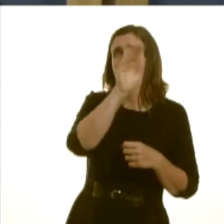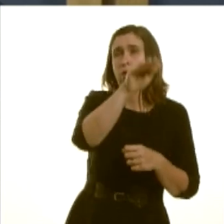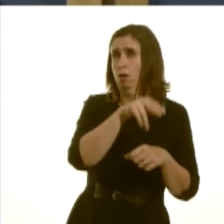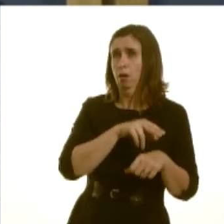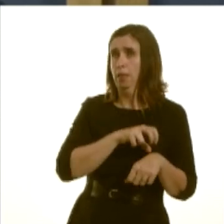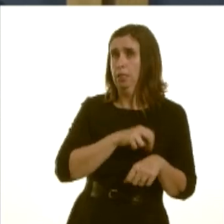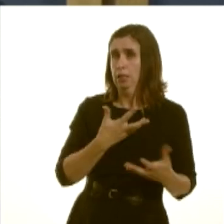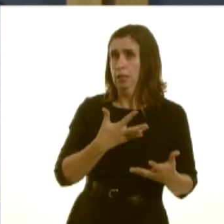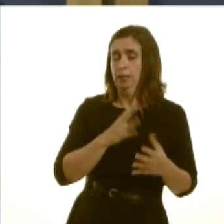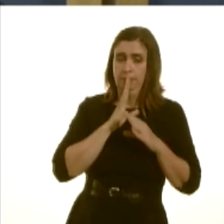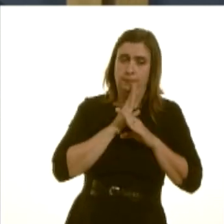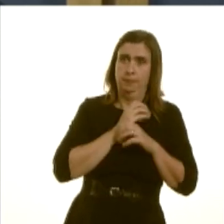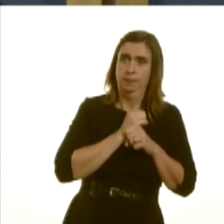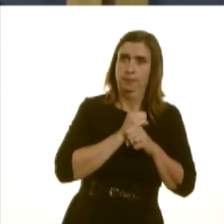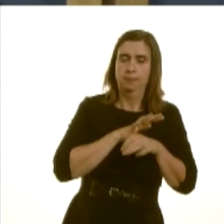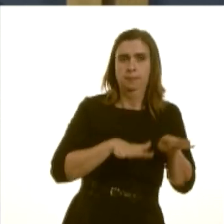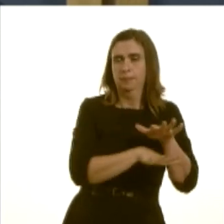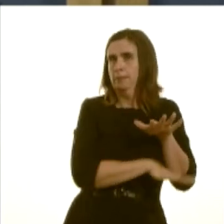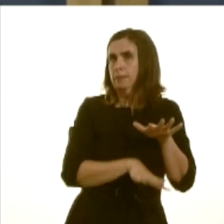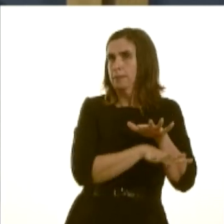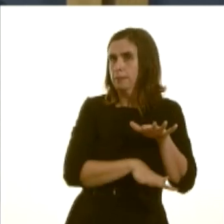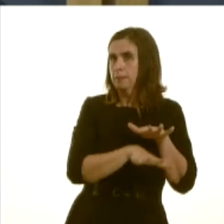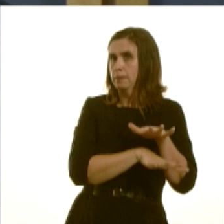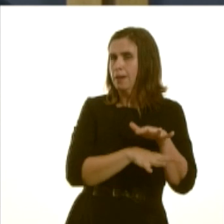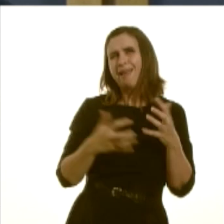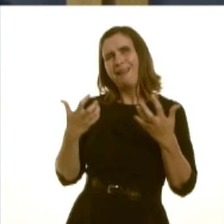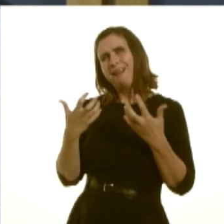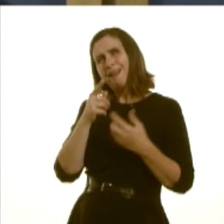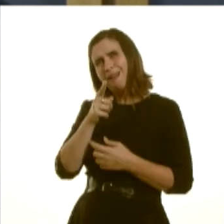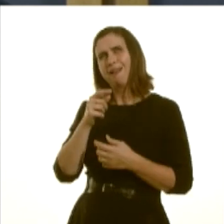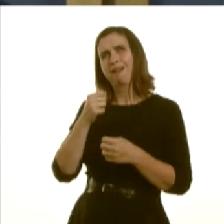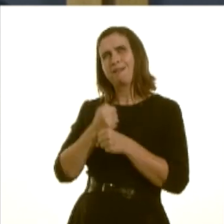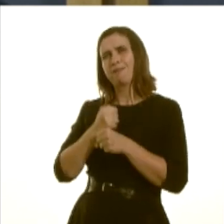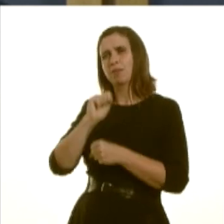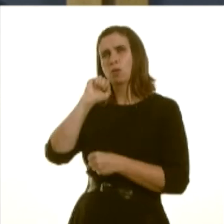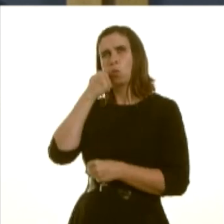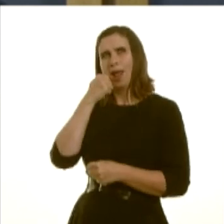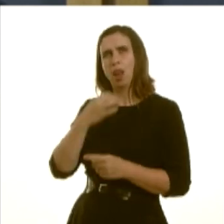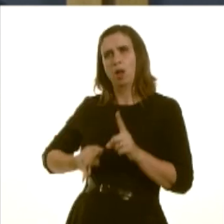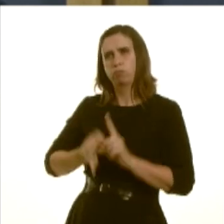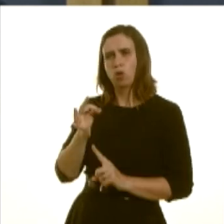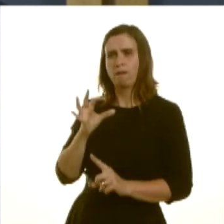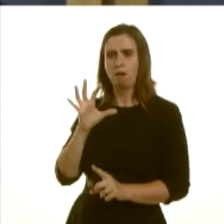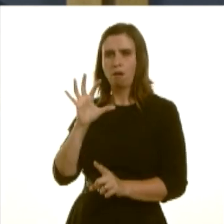taking to increase awareness and identification of the signs of human trafficking among local